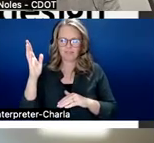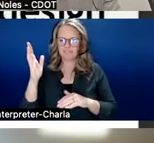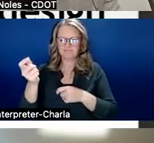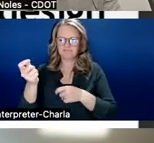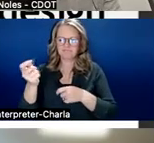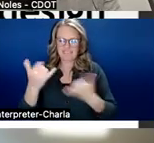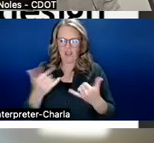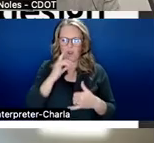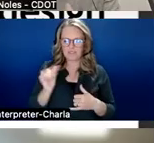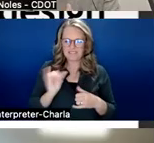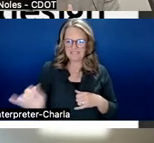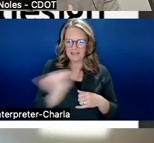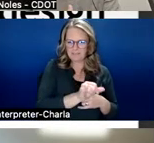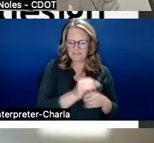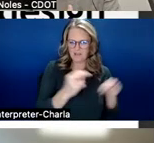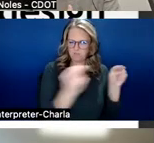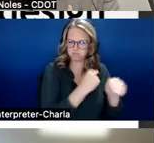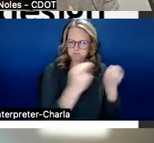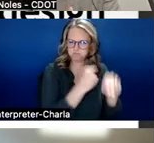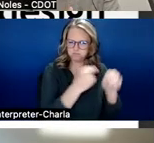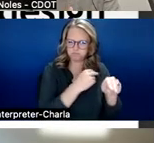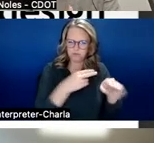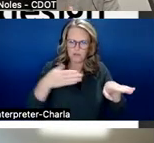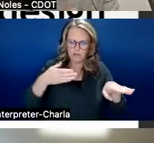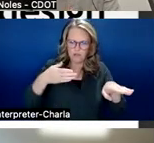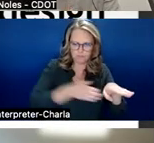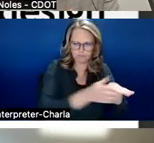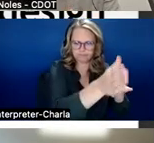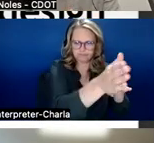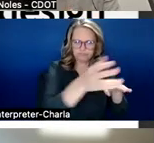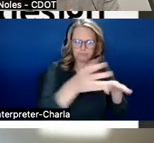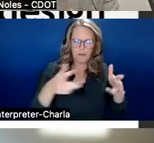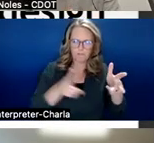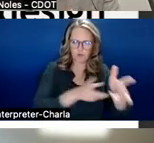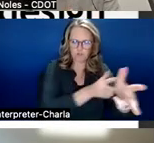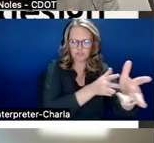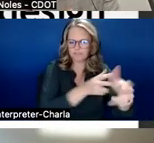we really will hopefully reduce the amount of vehicles that are speeding through